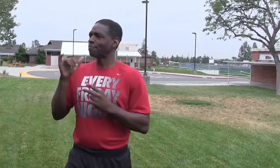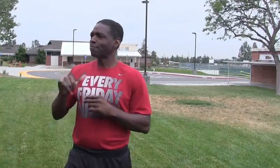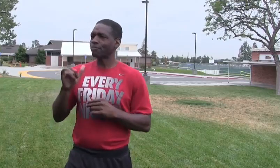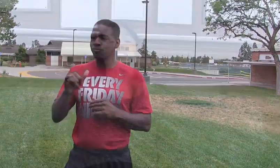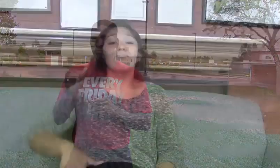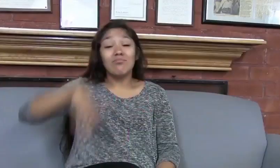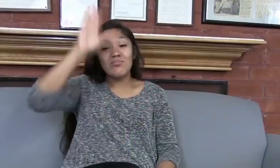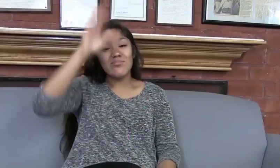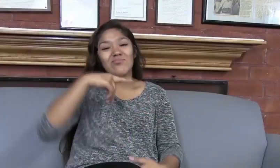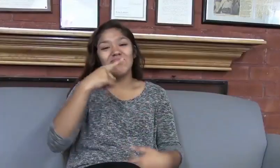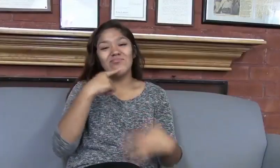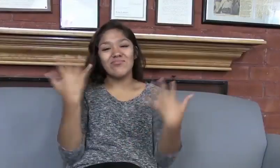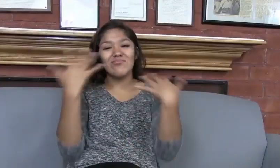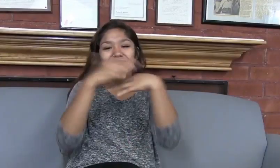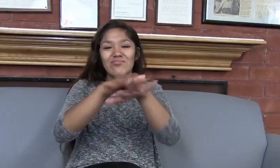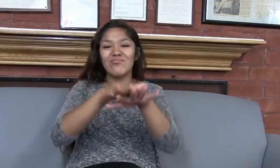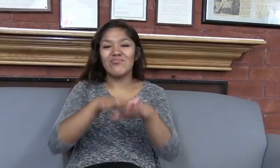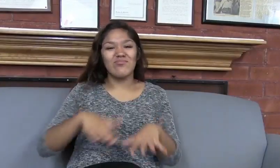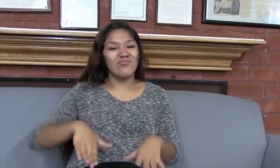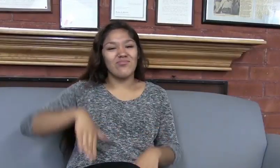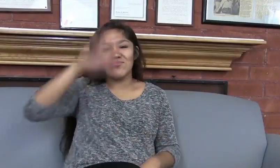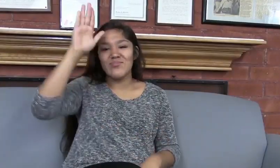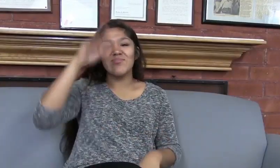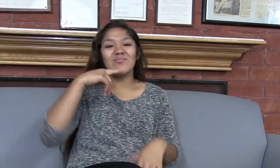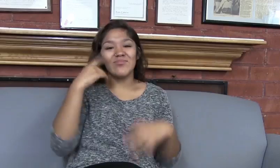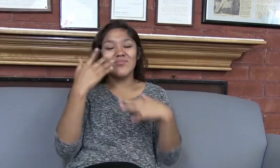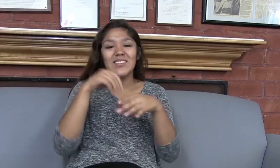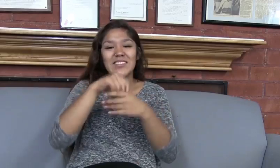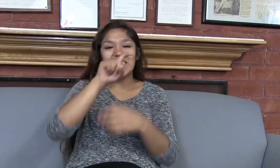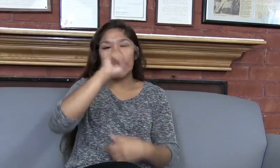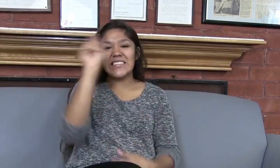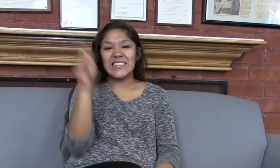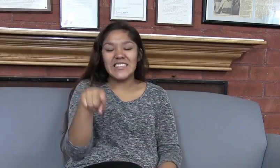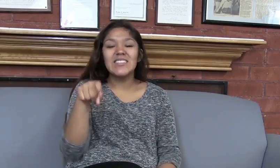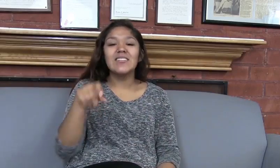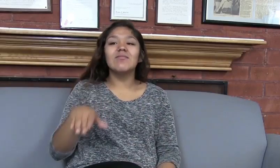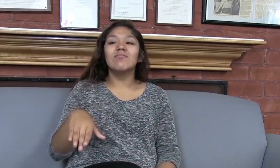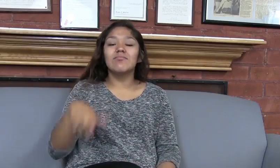Aurora: I grew up going to school in a mainstreamed setting in Texas.